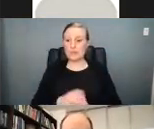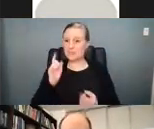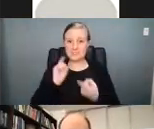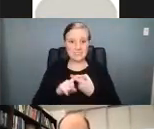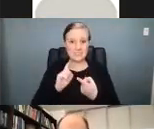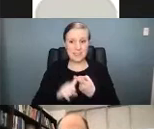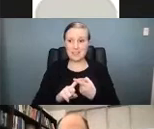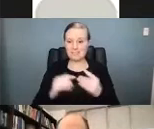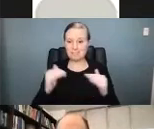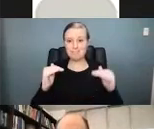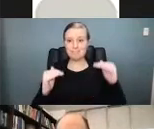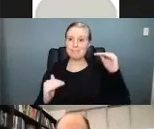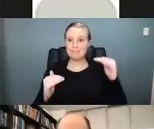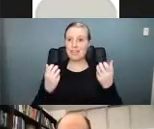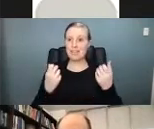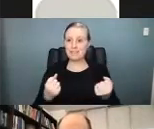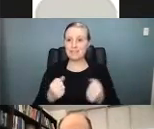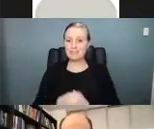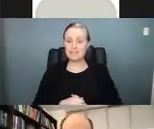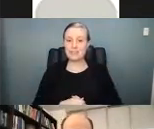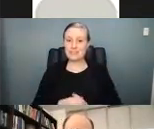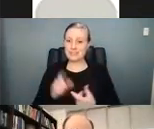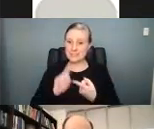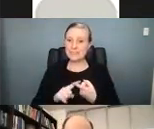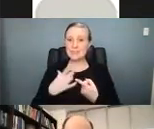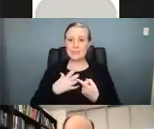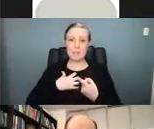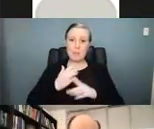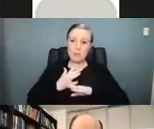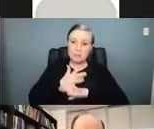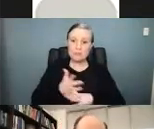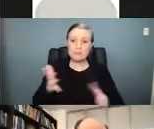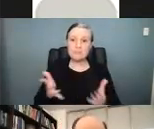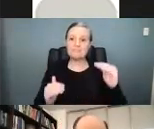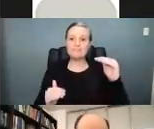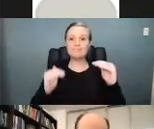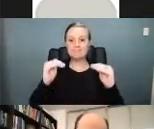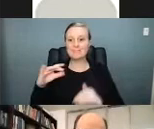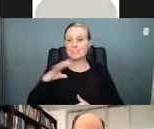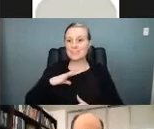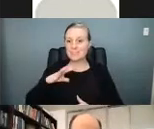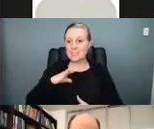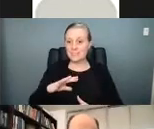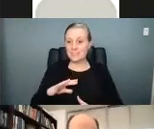we can see that we still have a great deal to do if we are to bring all Australians into